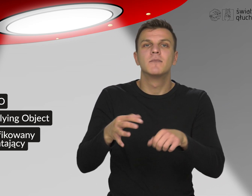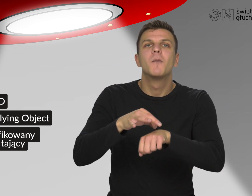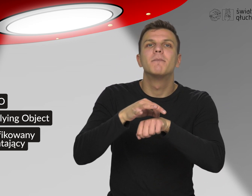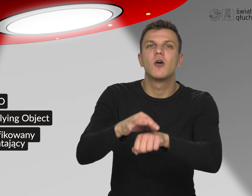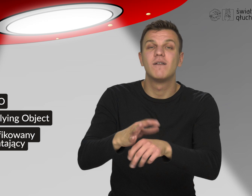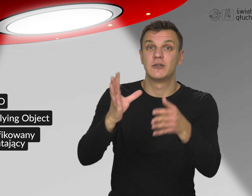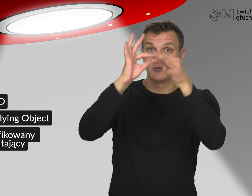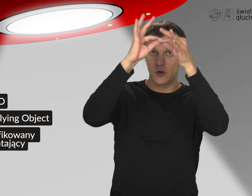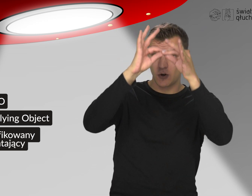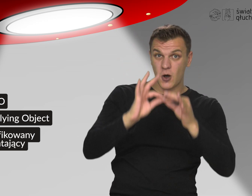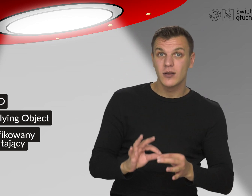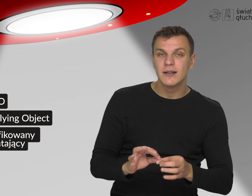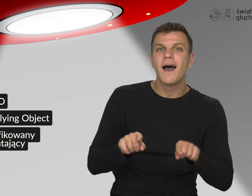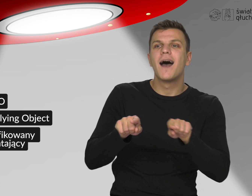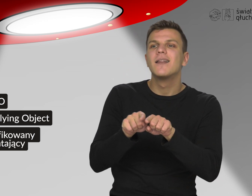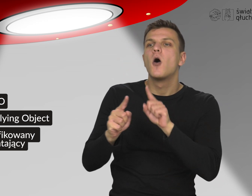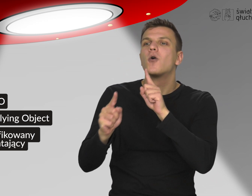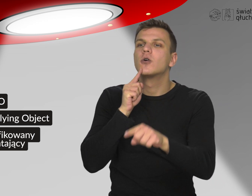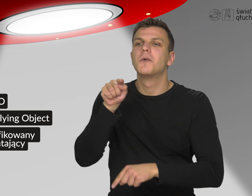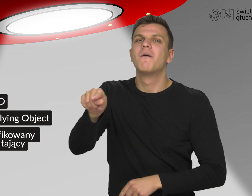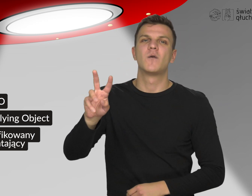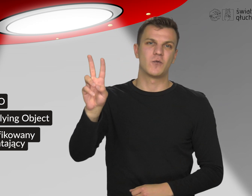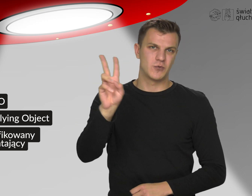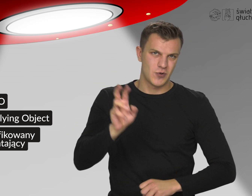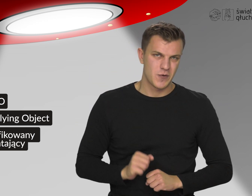It depends on the context and your audience.